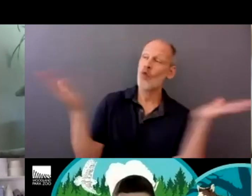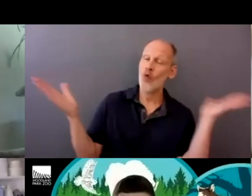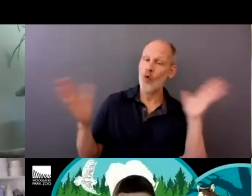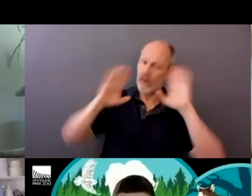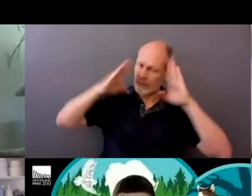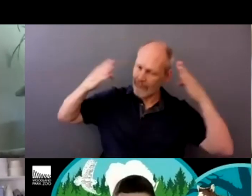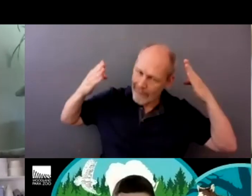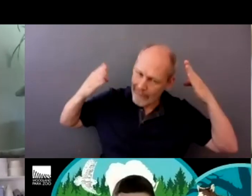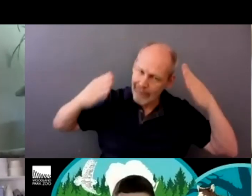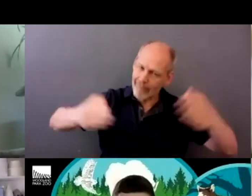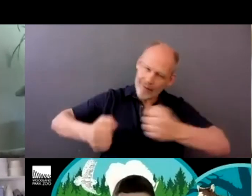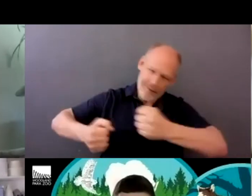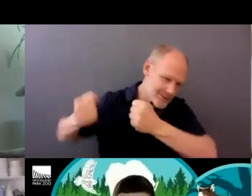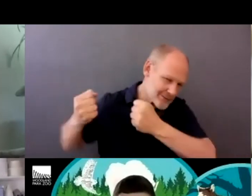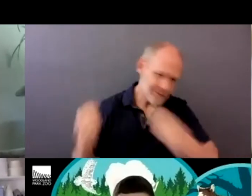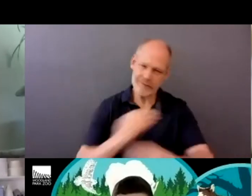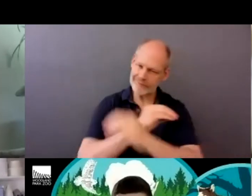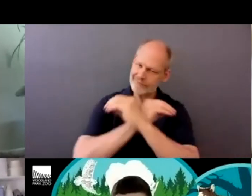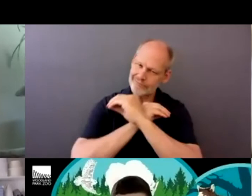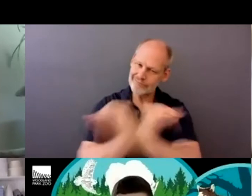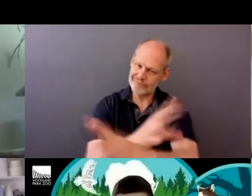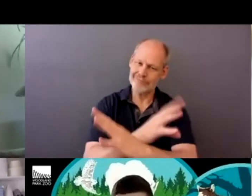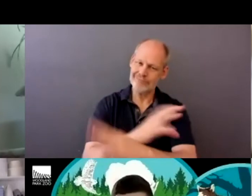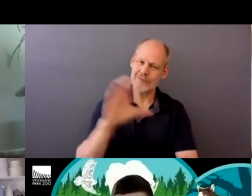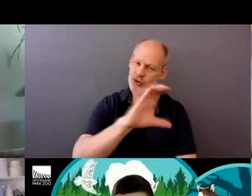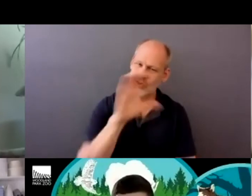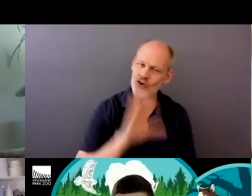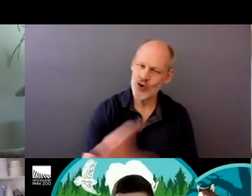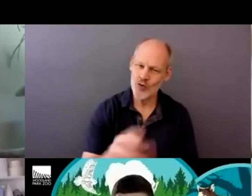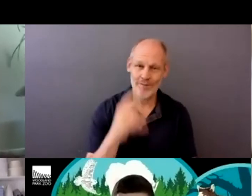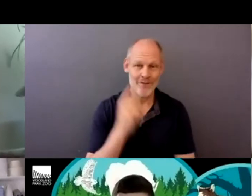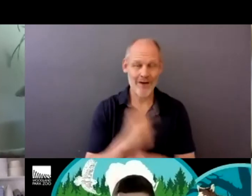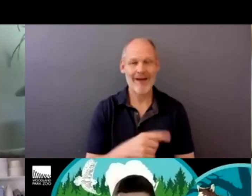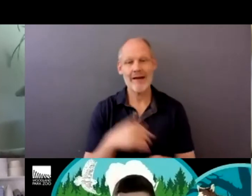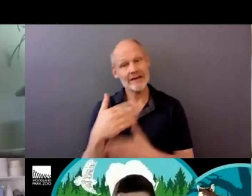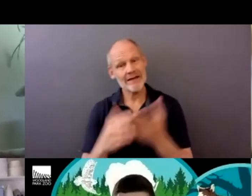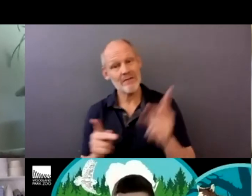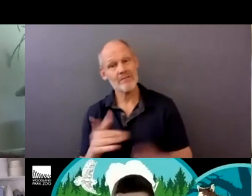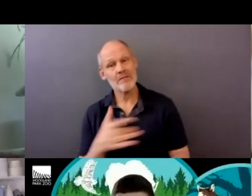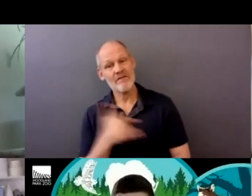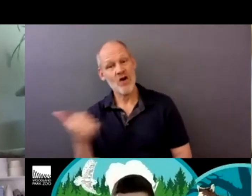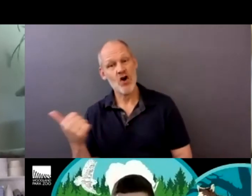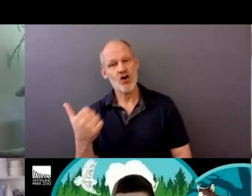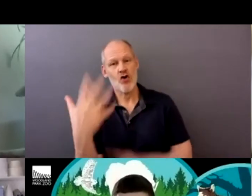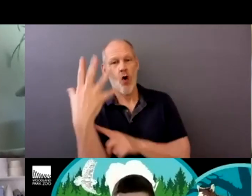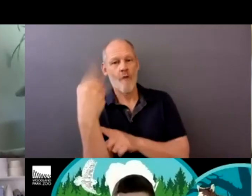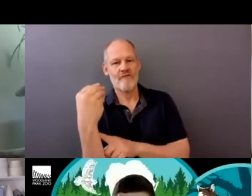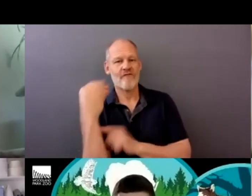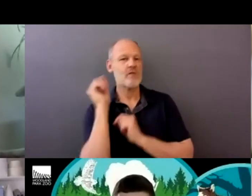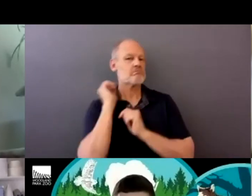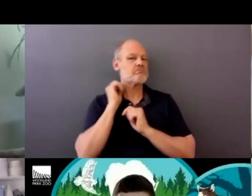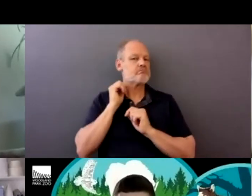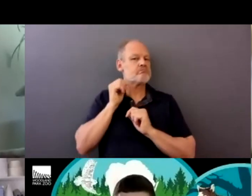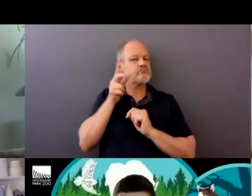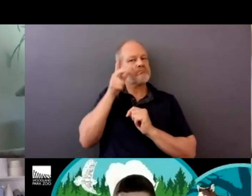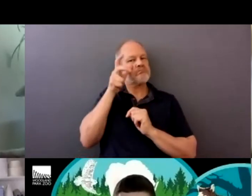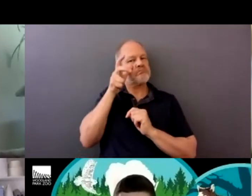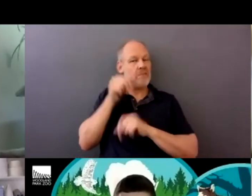verbally, and some will want to chat, and some will want to step back. It's space to allow for